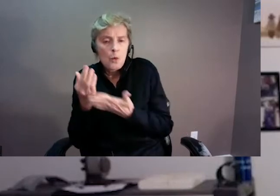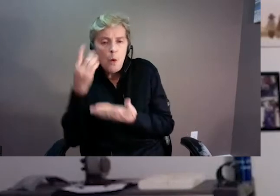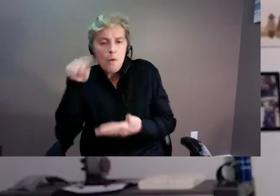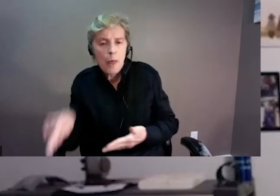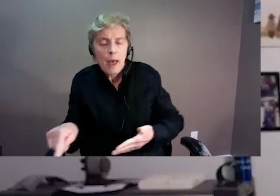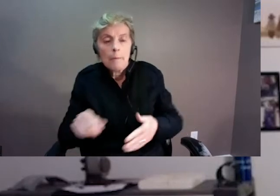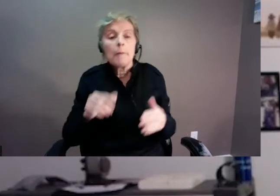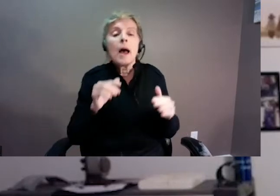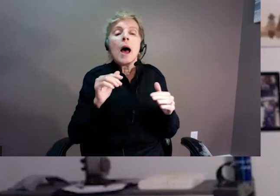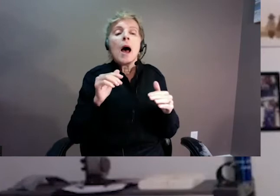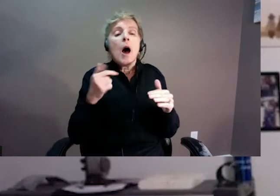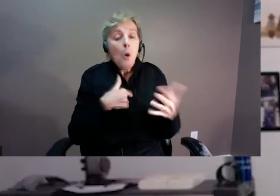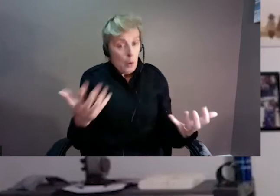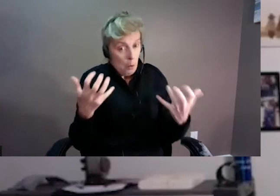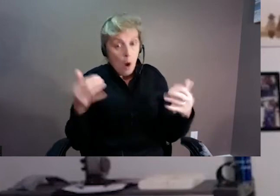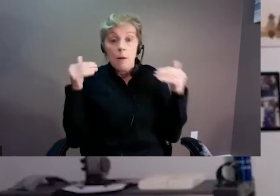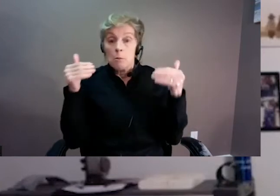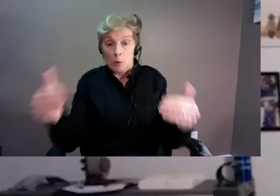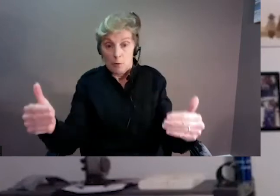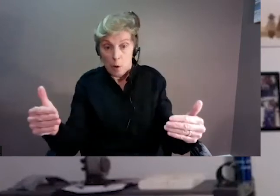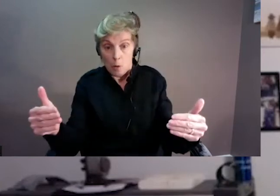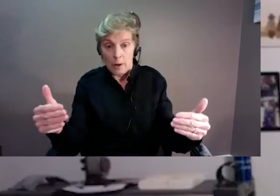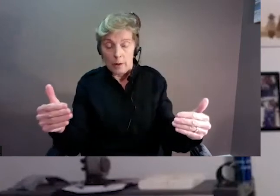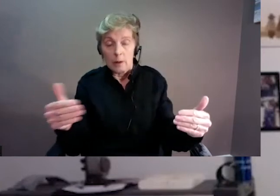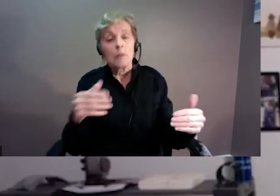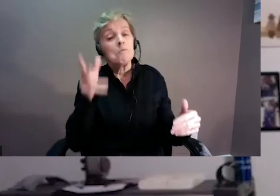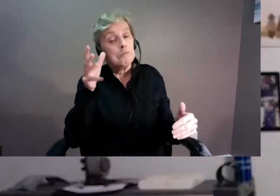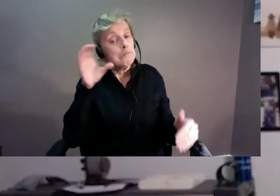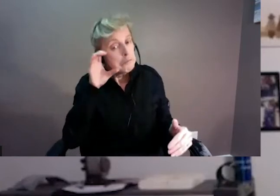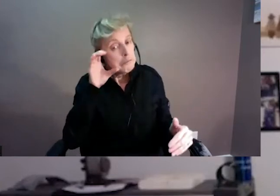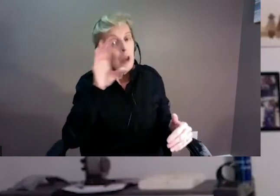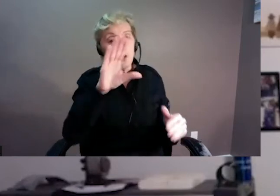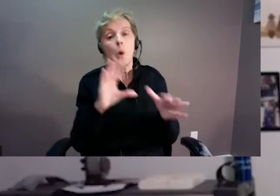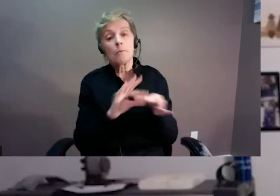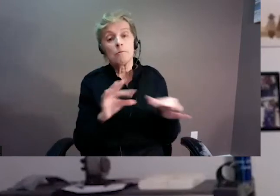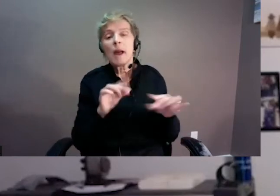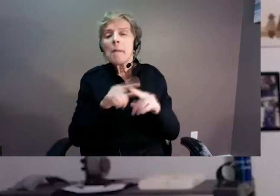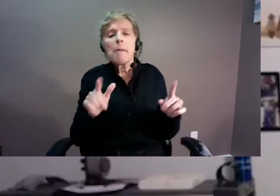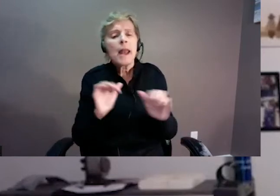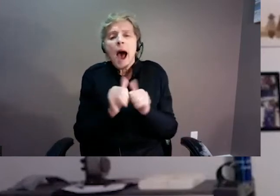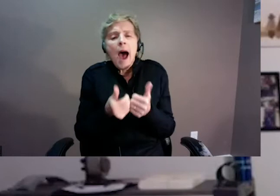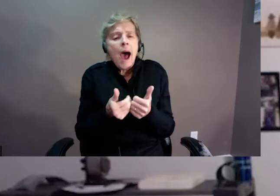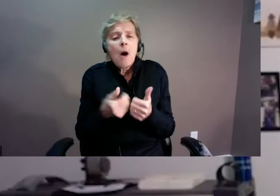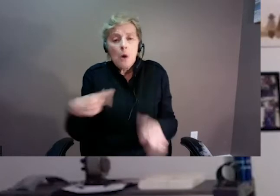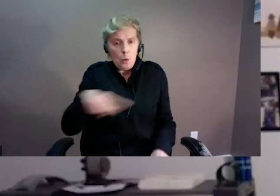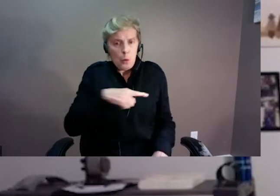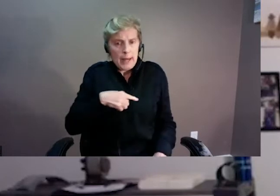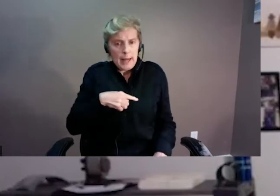the key question for us, for me at least, is how do we fully engage civil society organizations